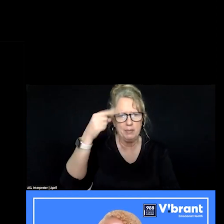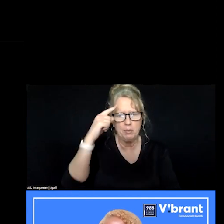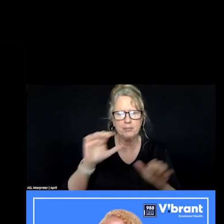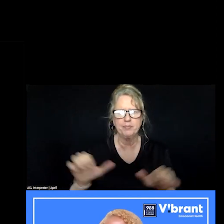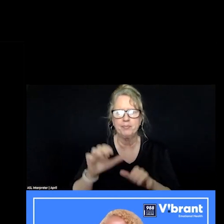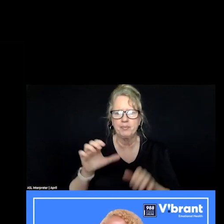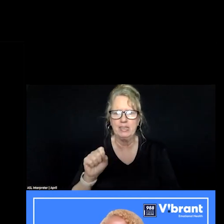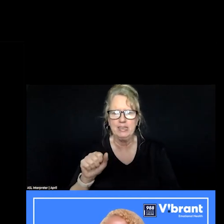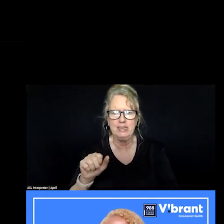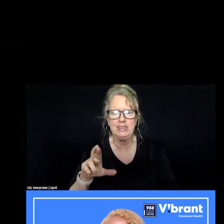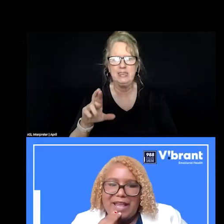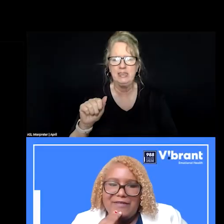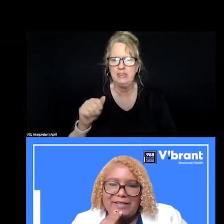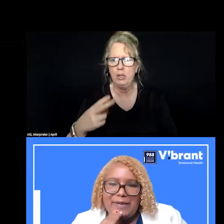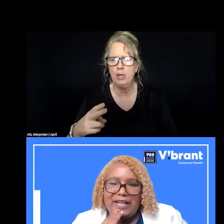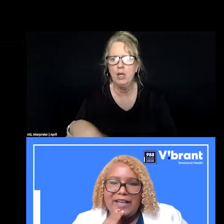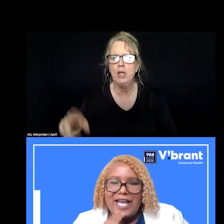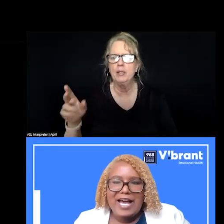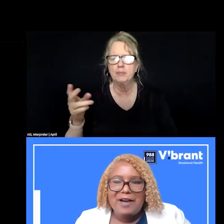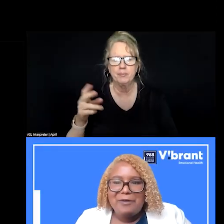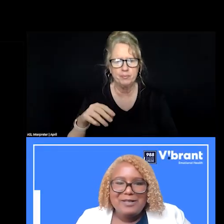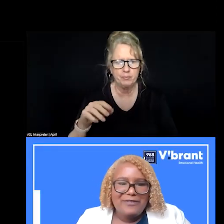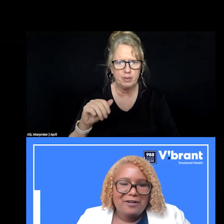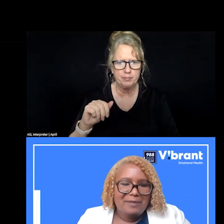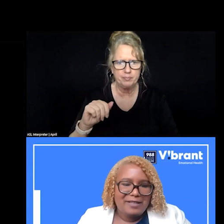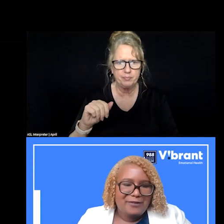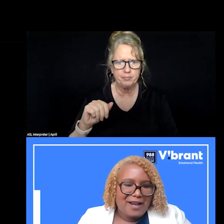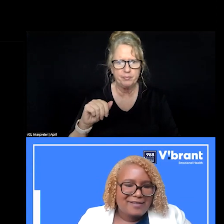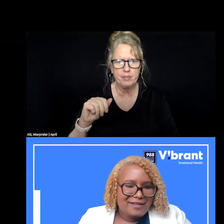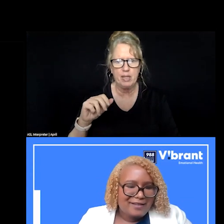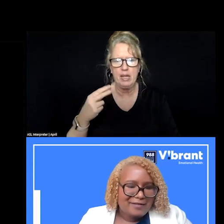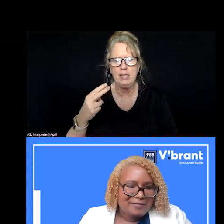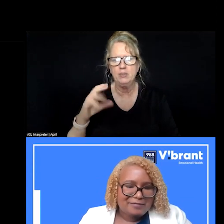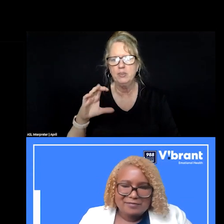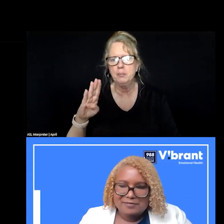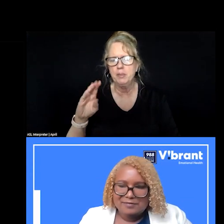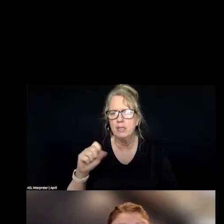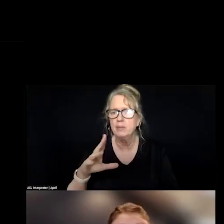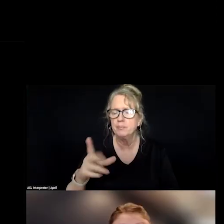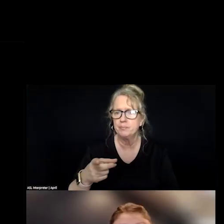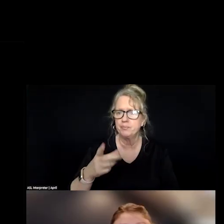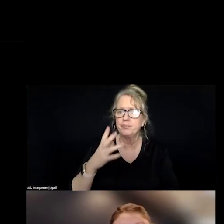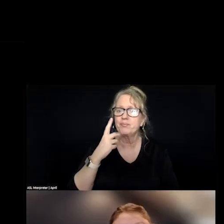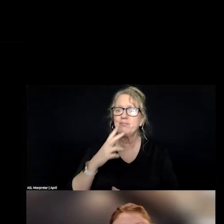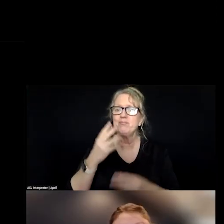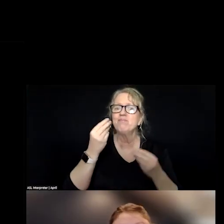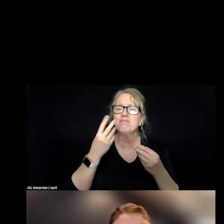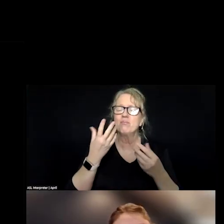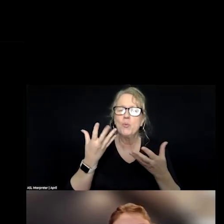AND JOANNA FROM AFSP. WHAT ARE THE FEDERAL UPDATES FOR US? THANK YOU.